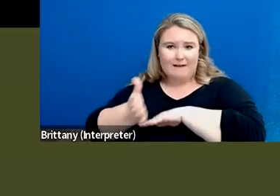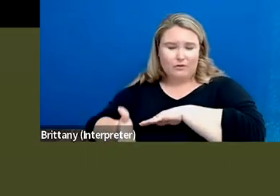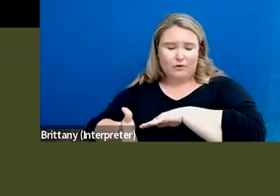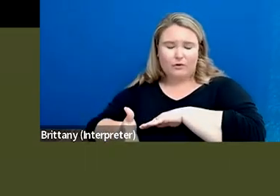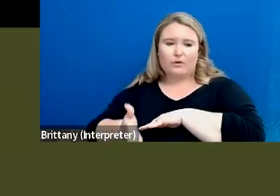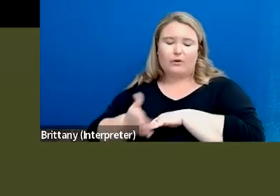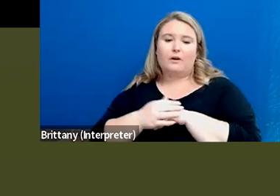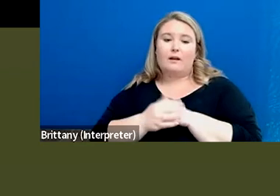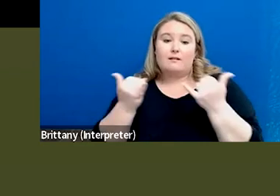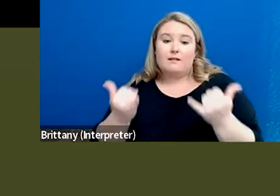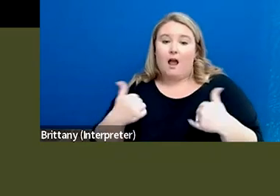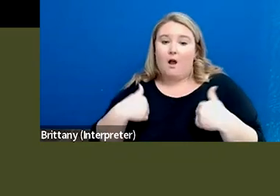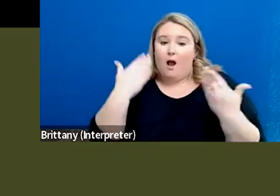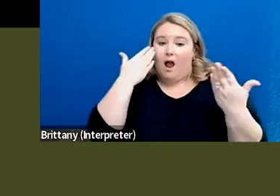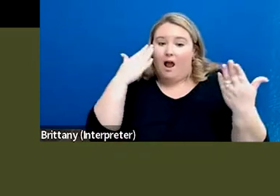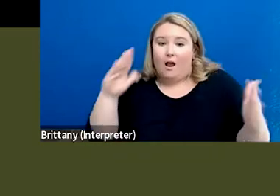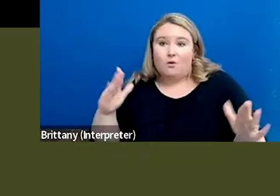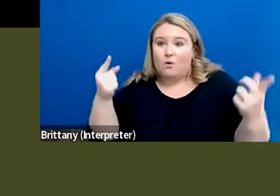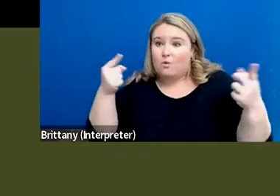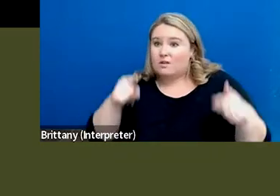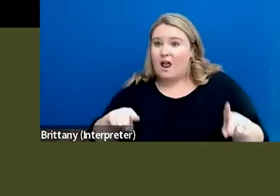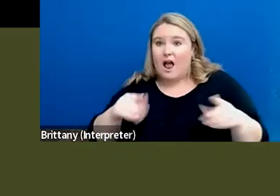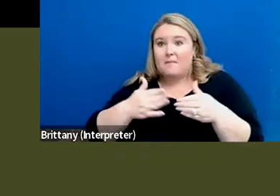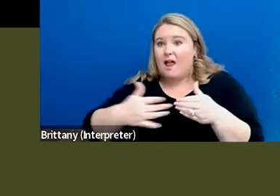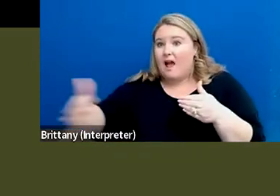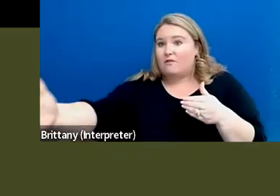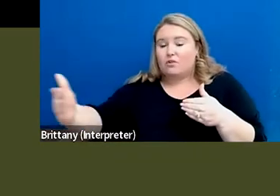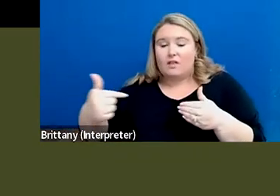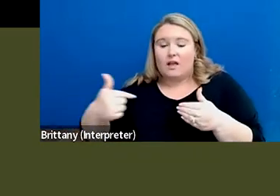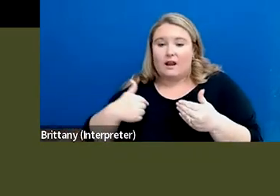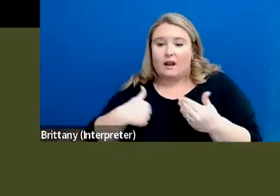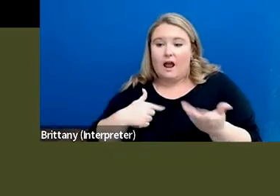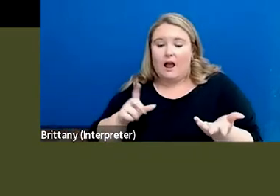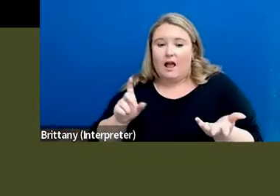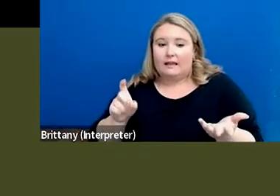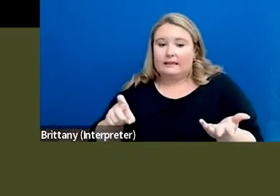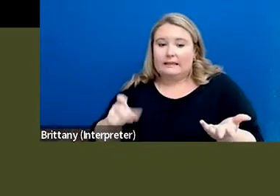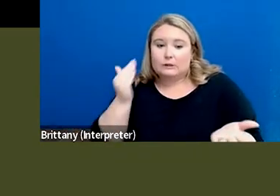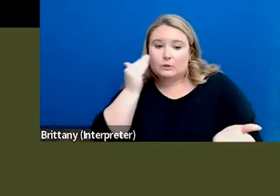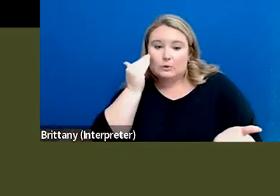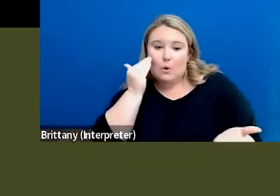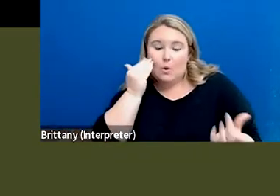And now I don't know what's gonna happen after that. And I need to know what to do next.